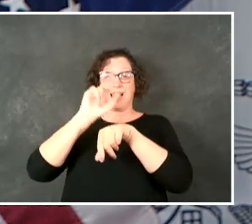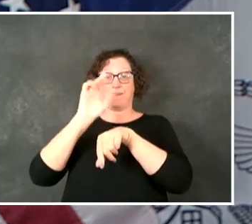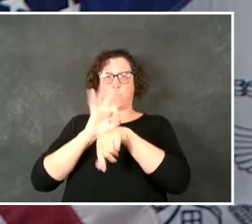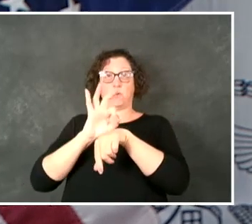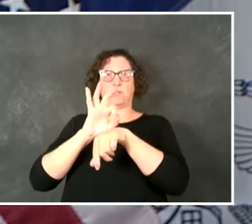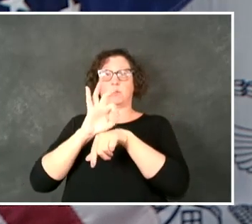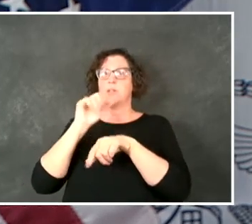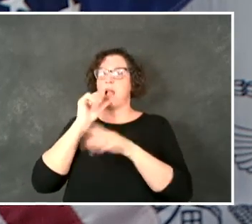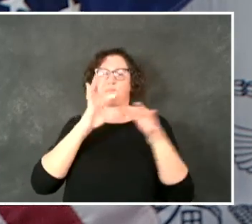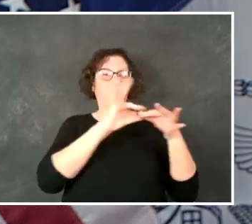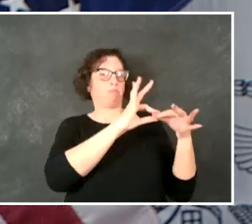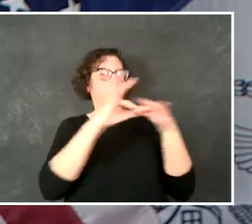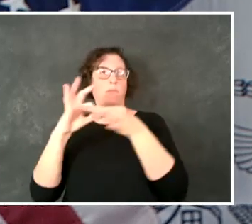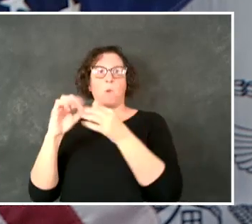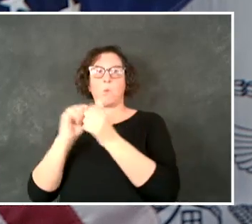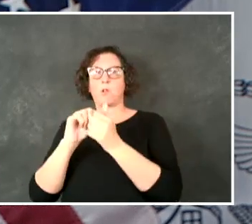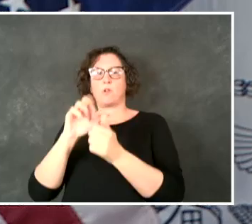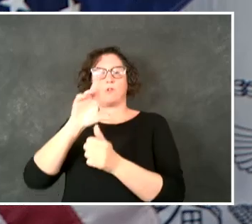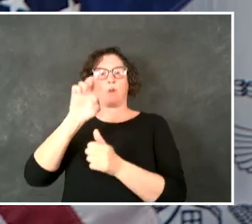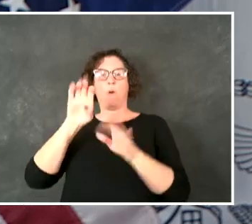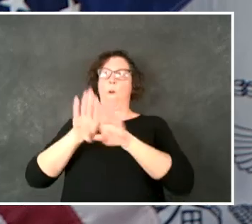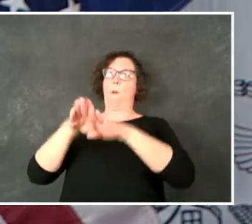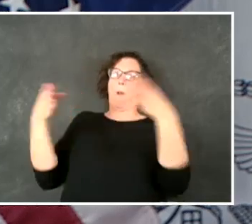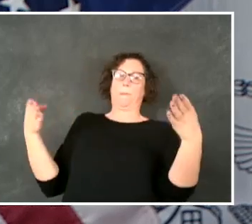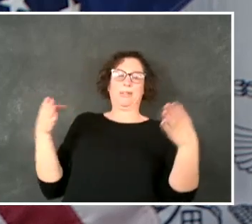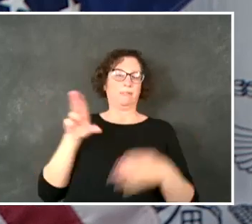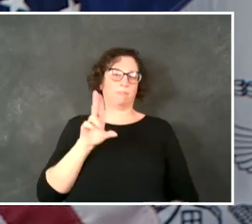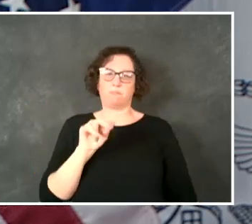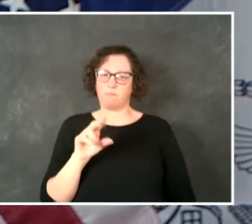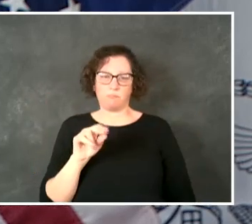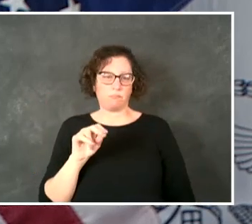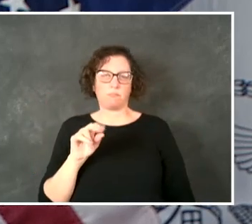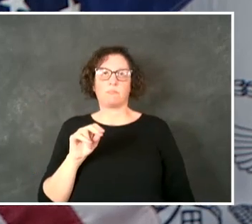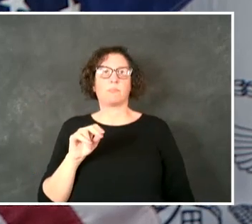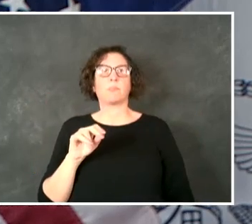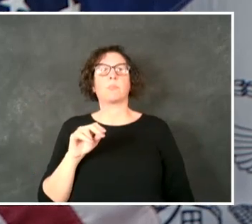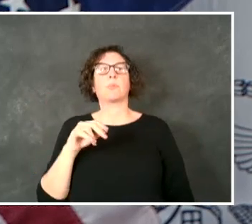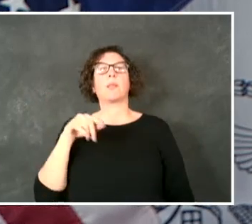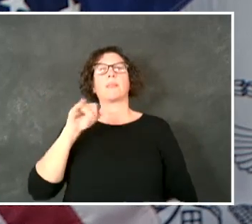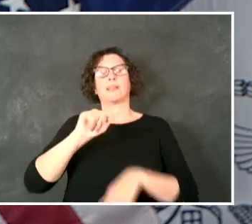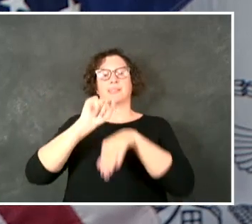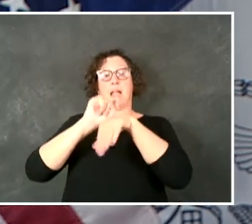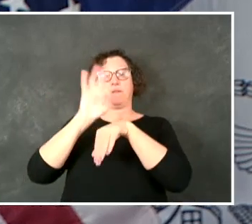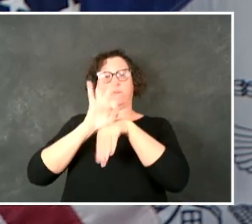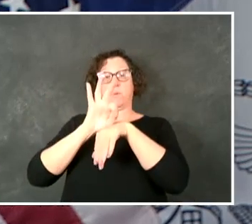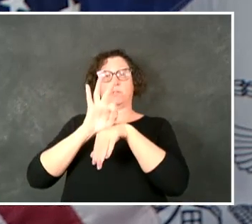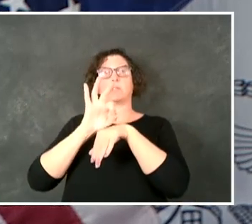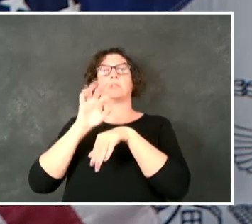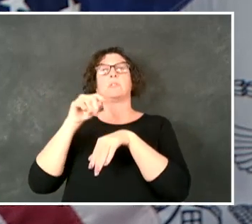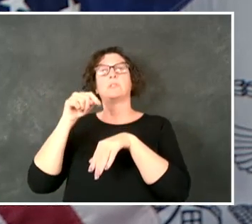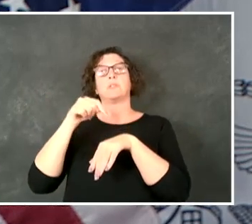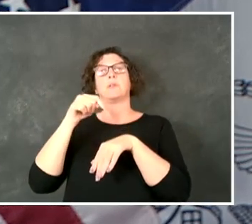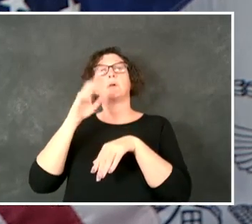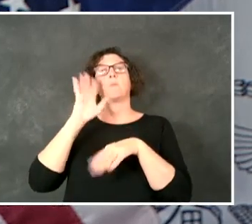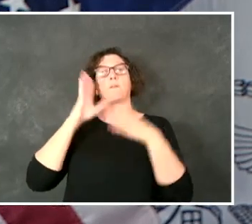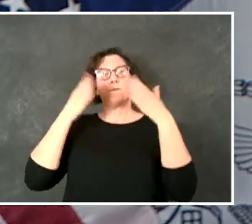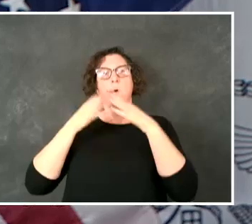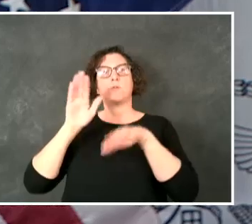ISDCIPLINE THAT NEW YORKERS HAVE GROWN. THSEE GROUPS WILL COME FORWARD IMMEDIATELY TO WORKN O THBO